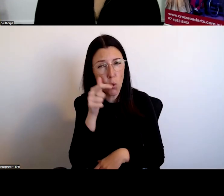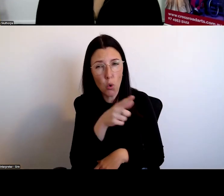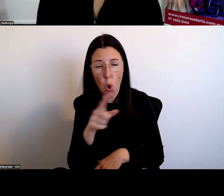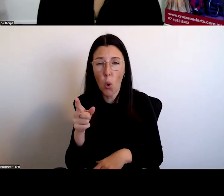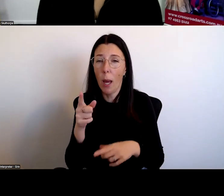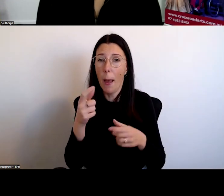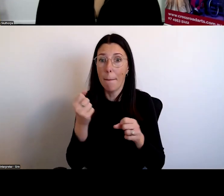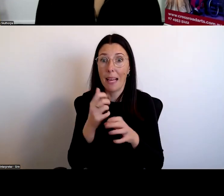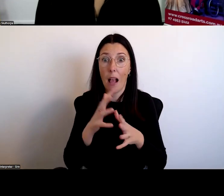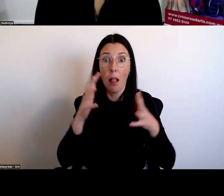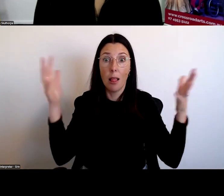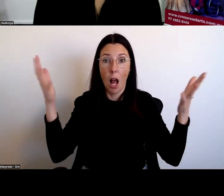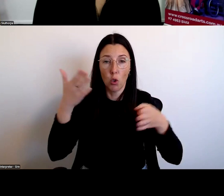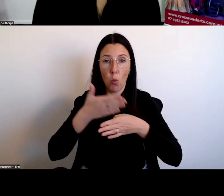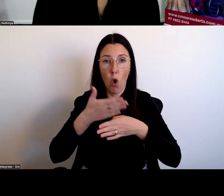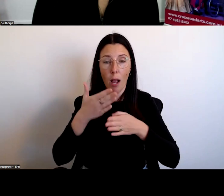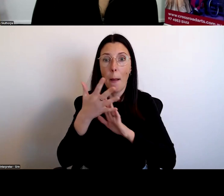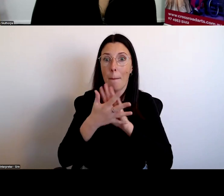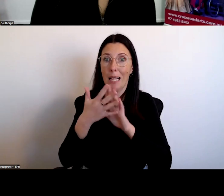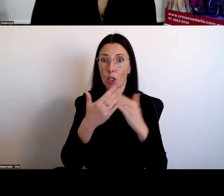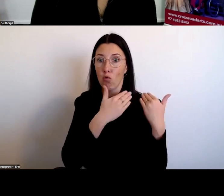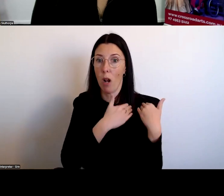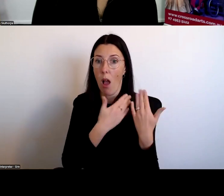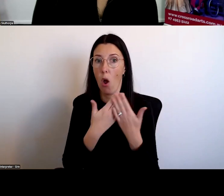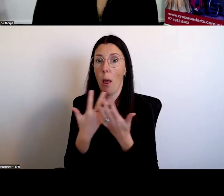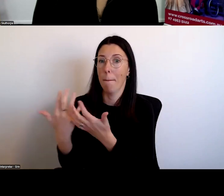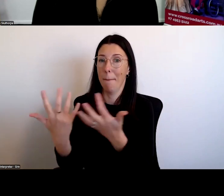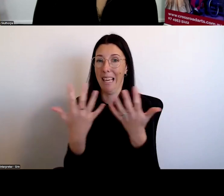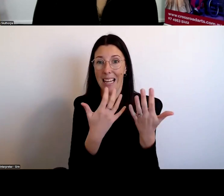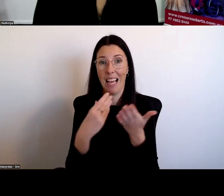many funding partners as well as other partners beyond just the money.